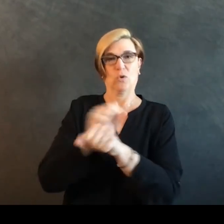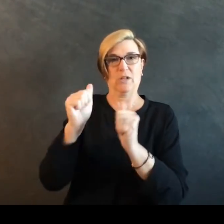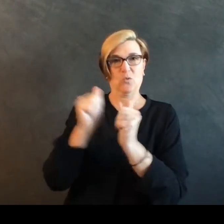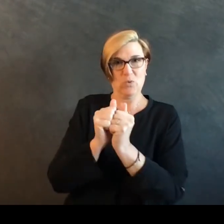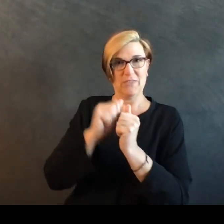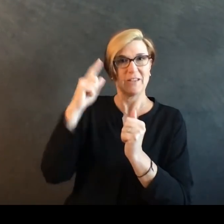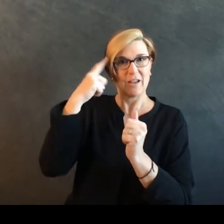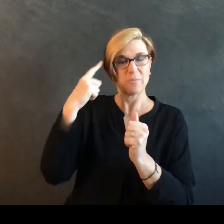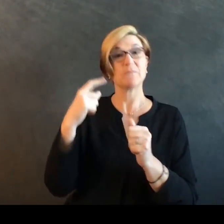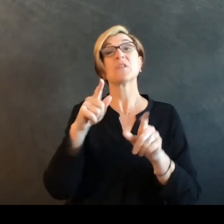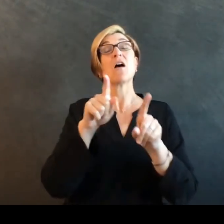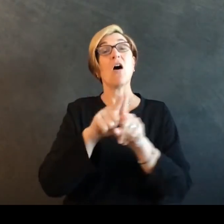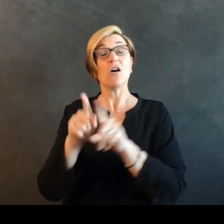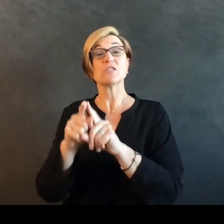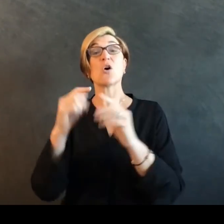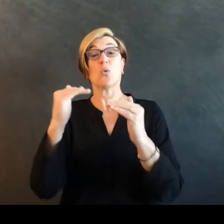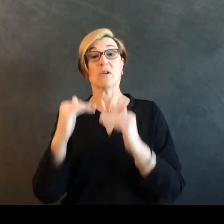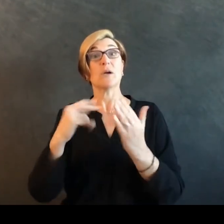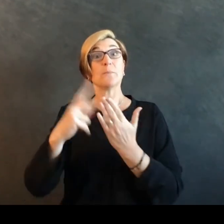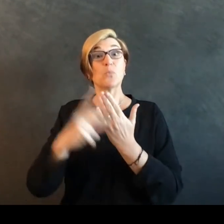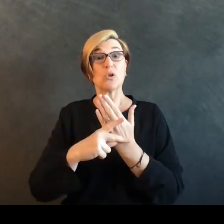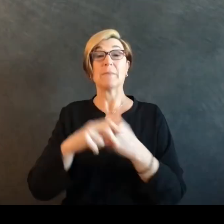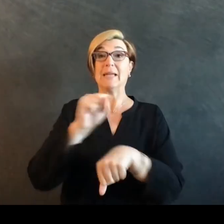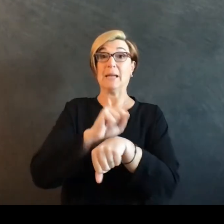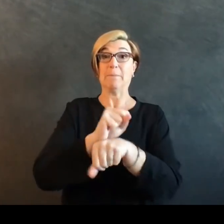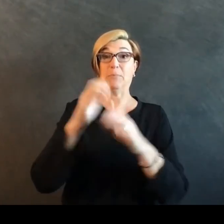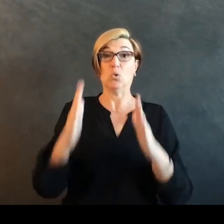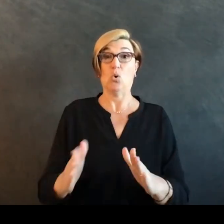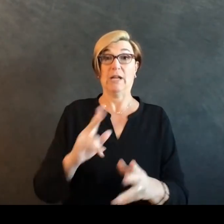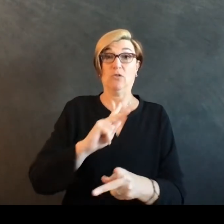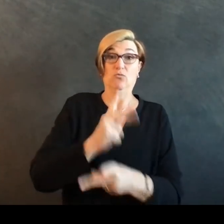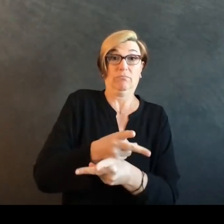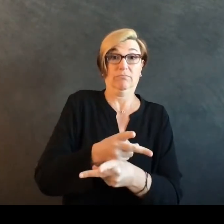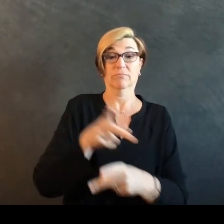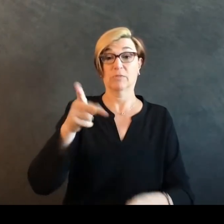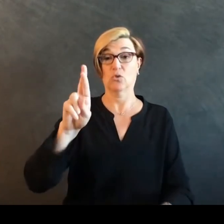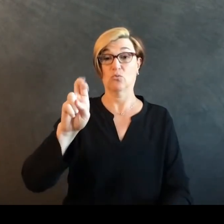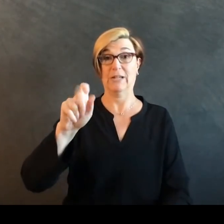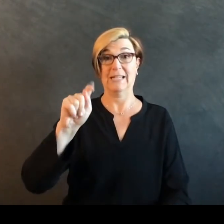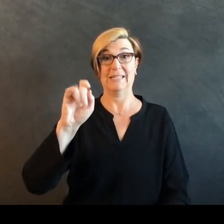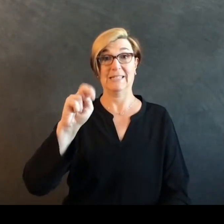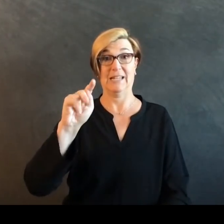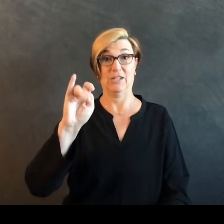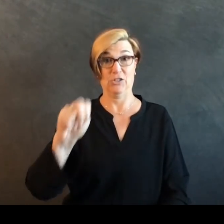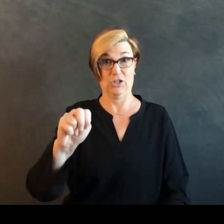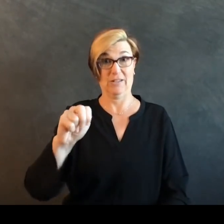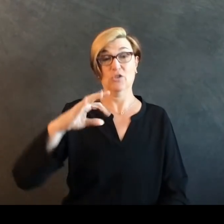credit it's up and running the first $10,000 of wages you get a 50% credit